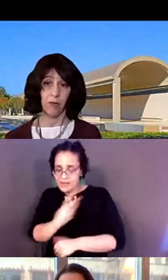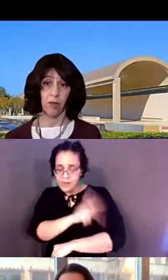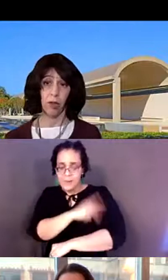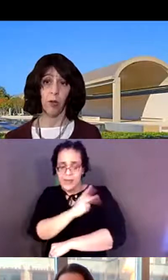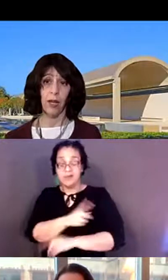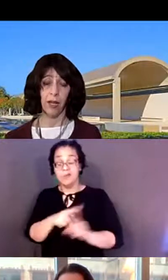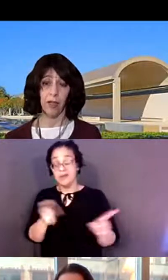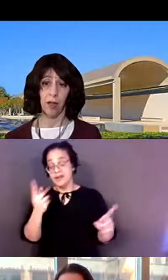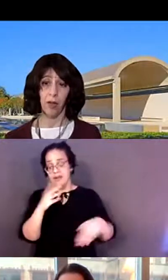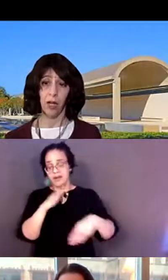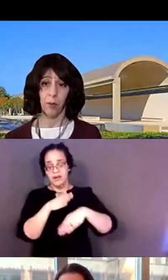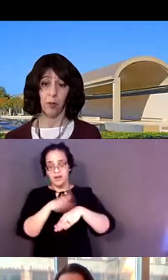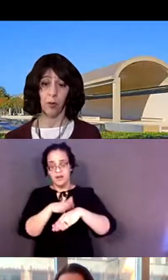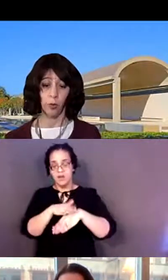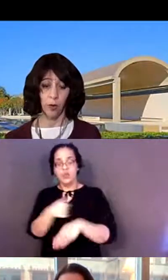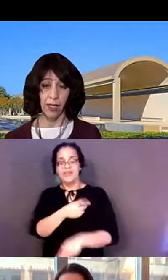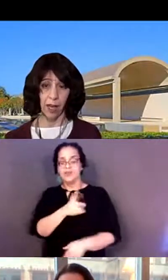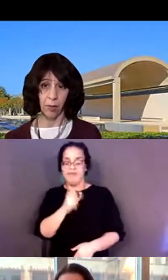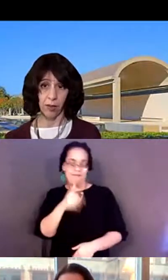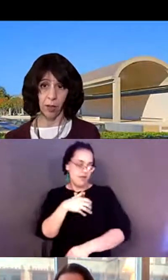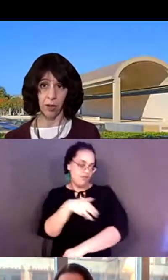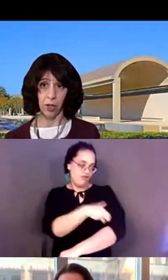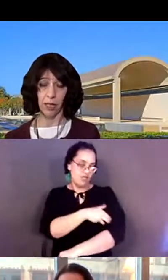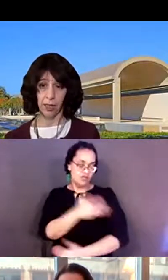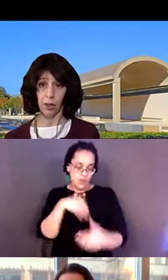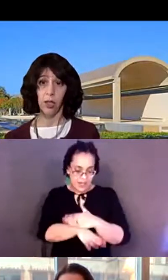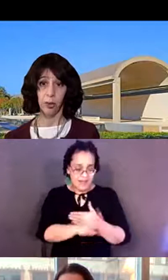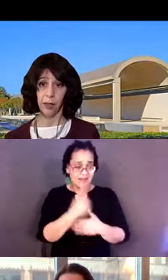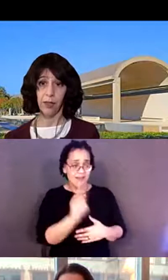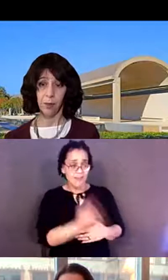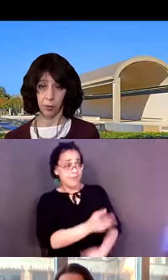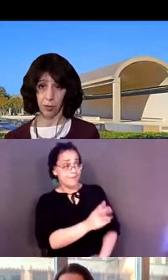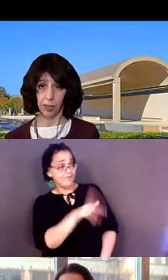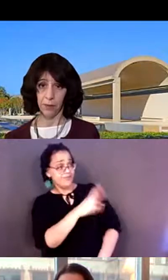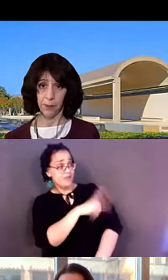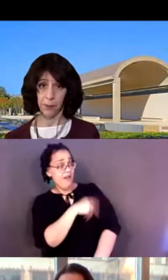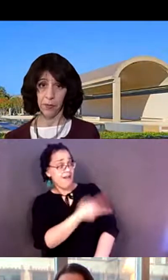to go in and tell the hospital right now,